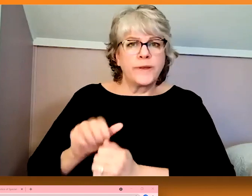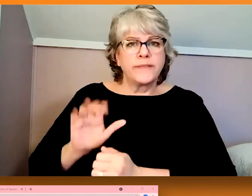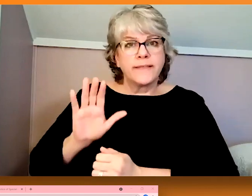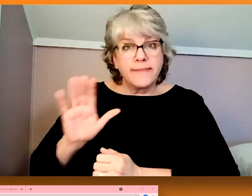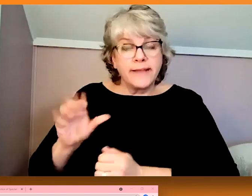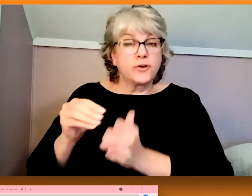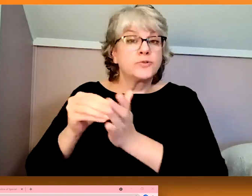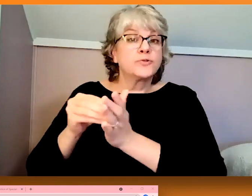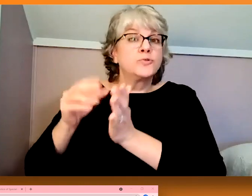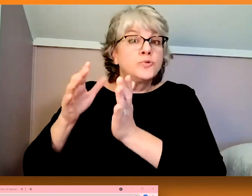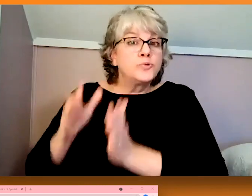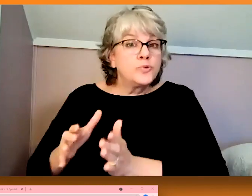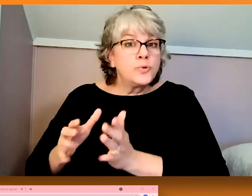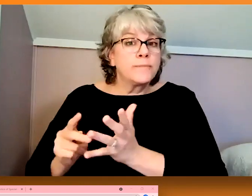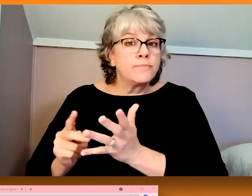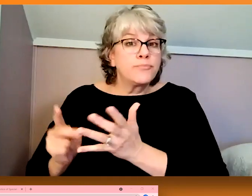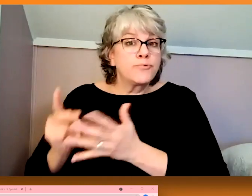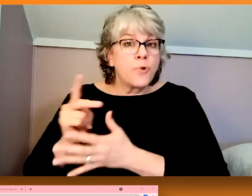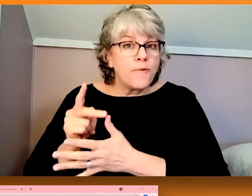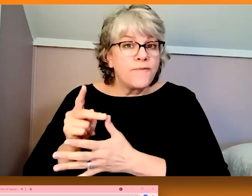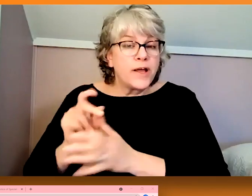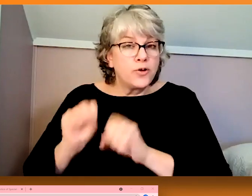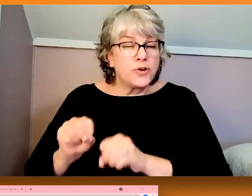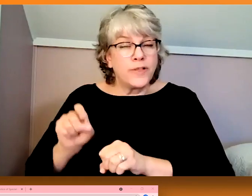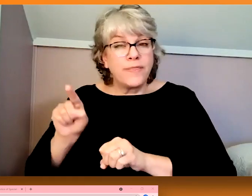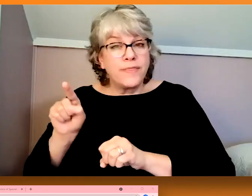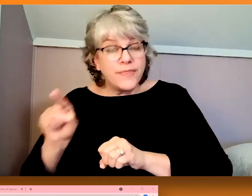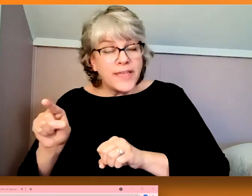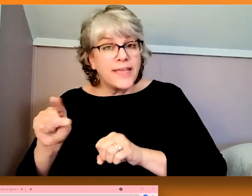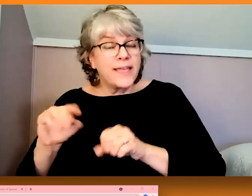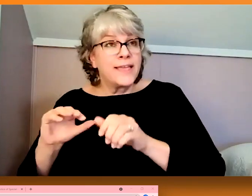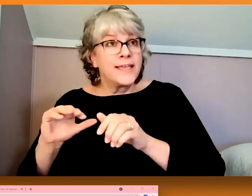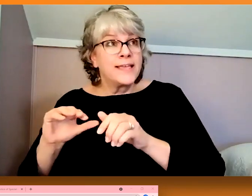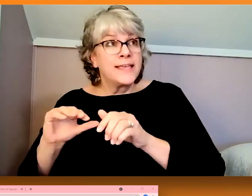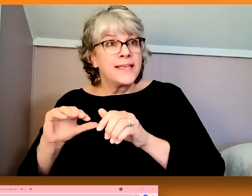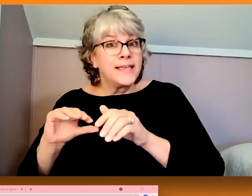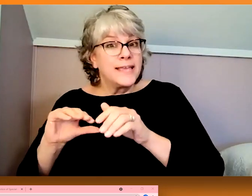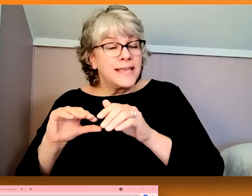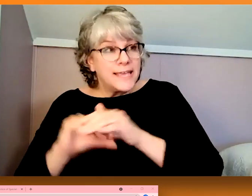a student profile could actually create